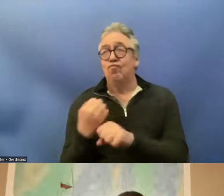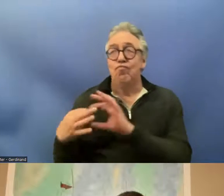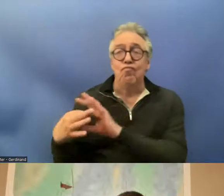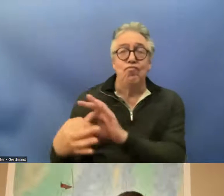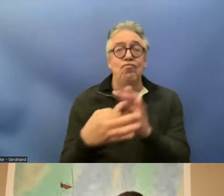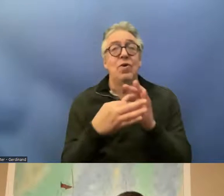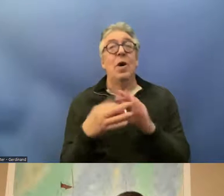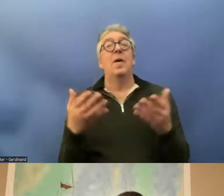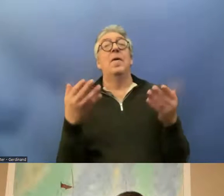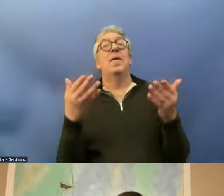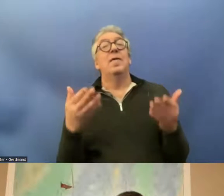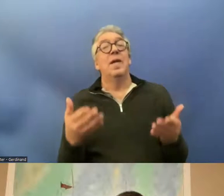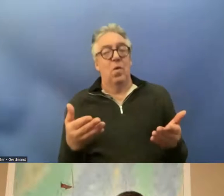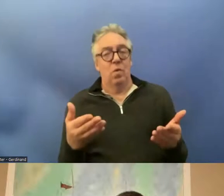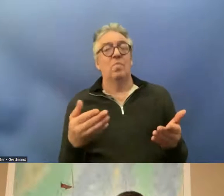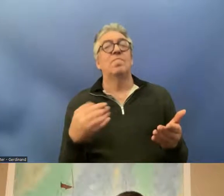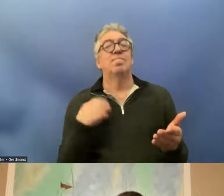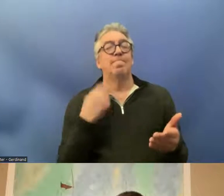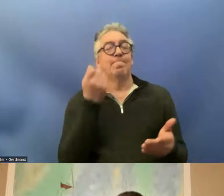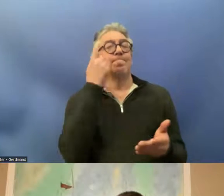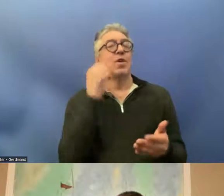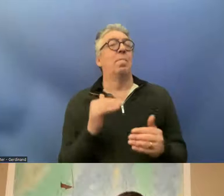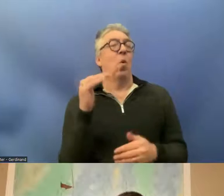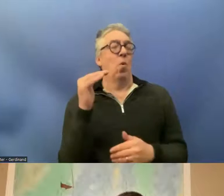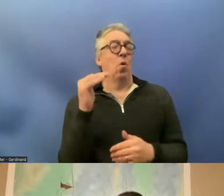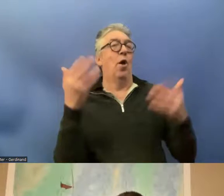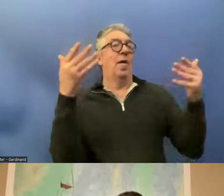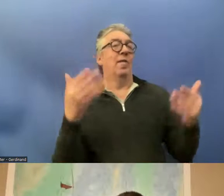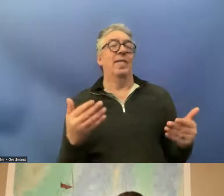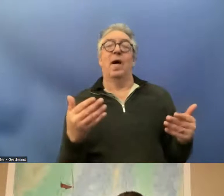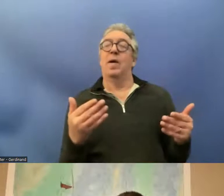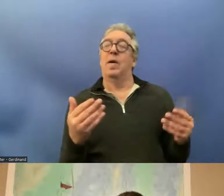clear understanding about the importance of data and persons with disabilities.